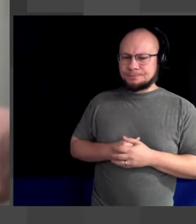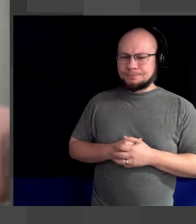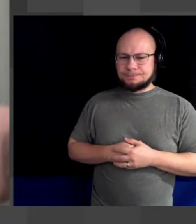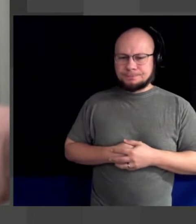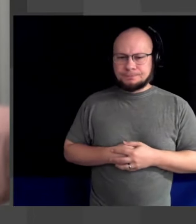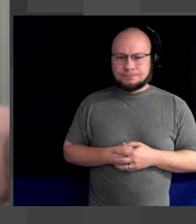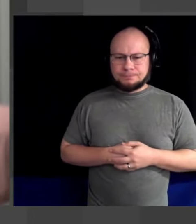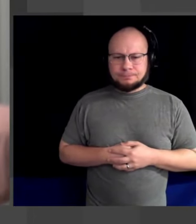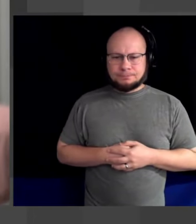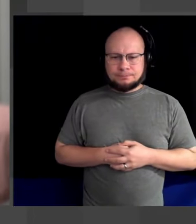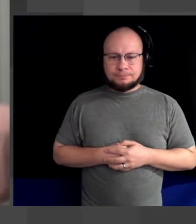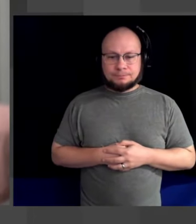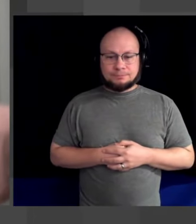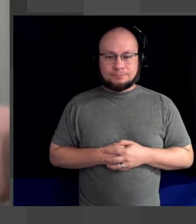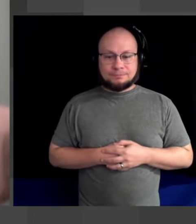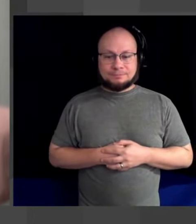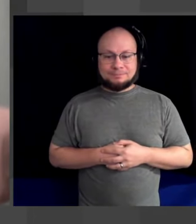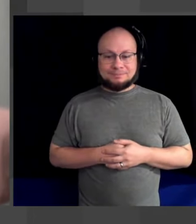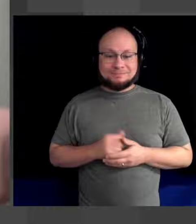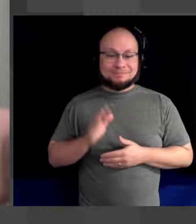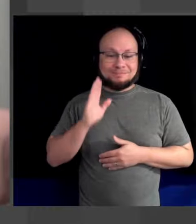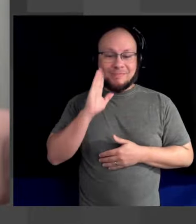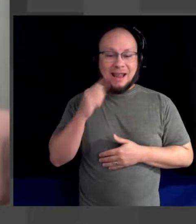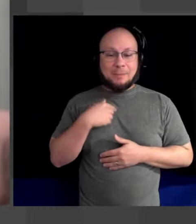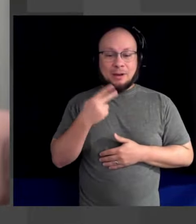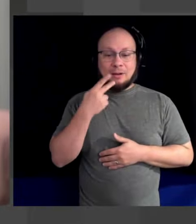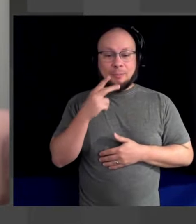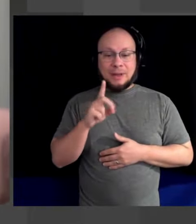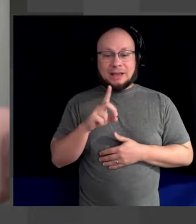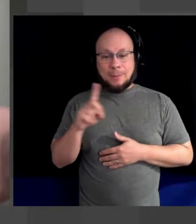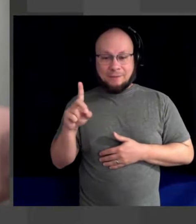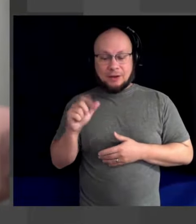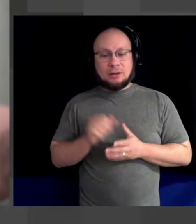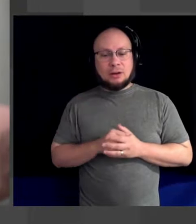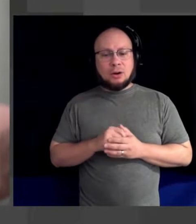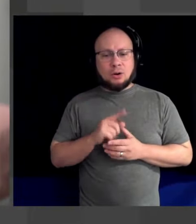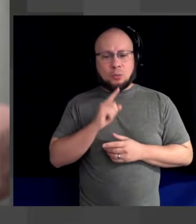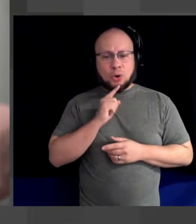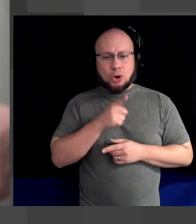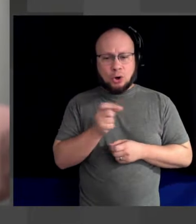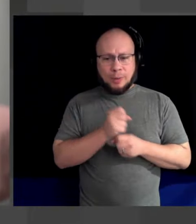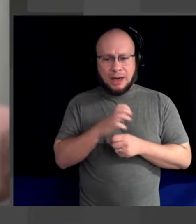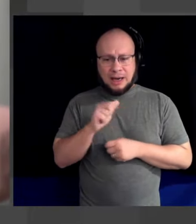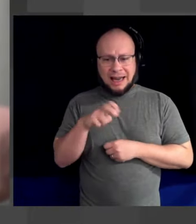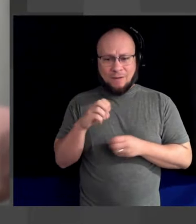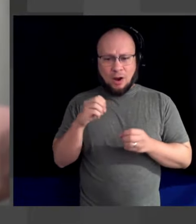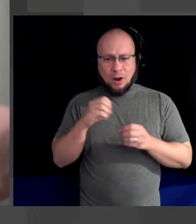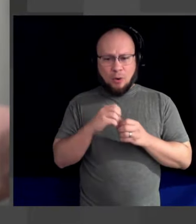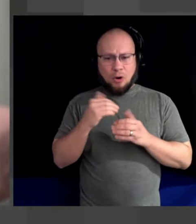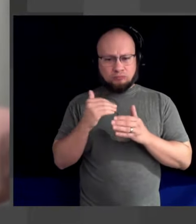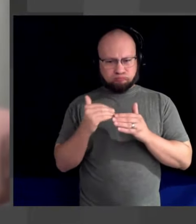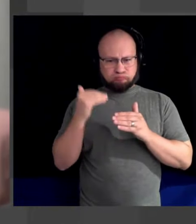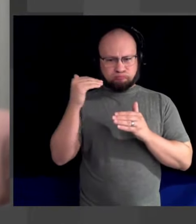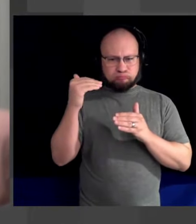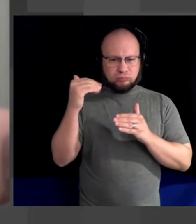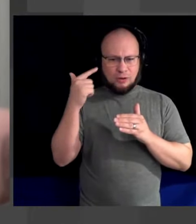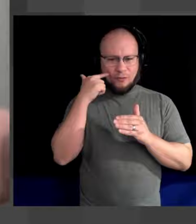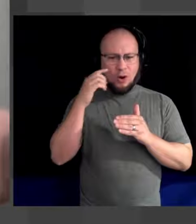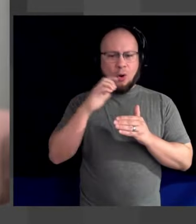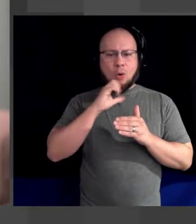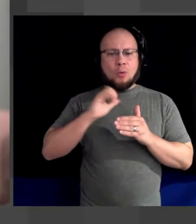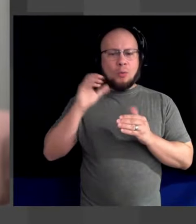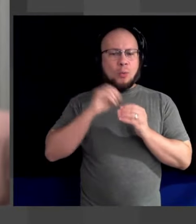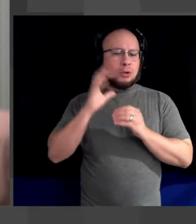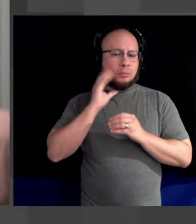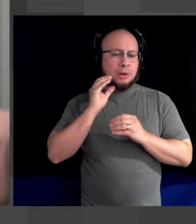WE HAVE ANOTHER CREATOR